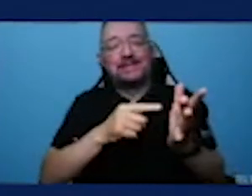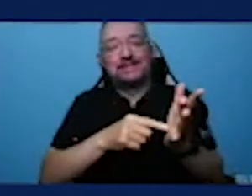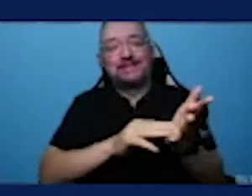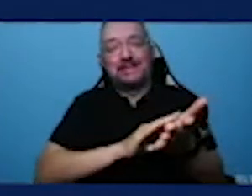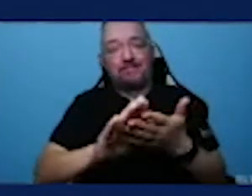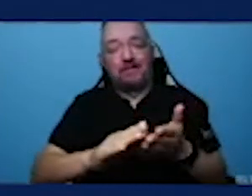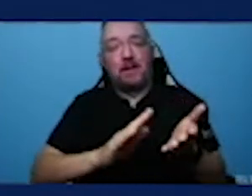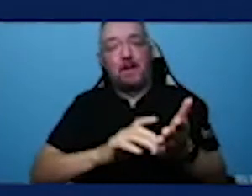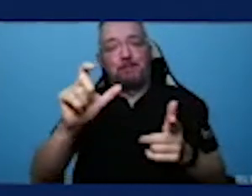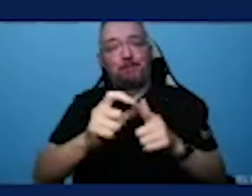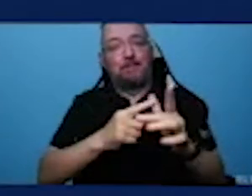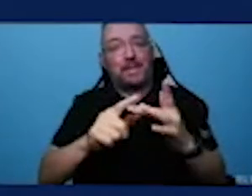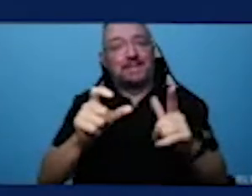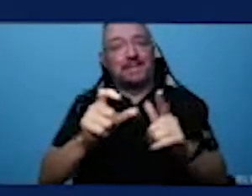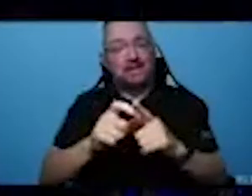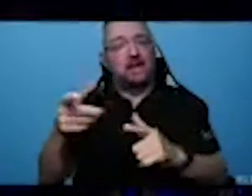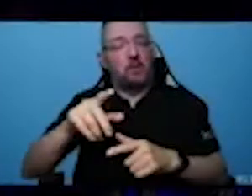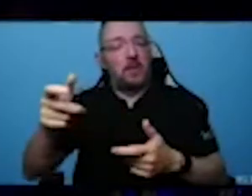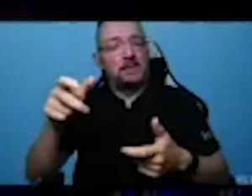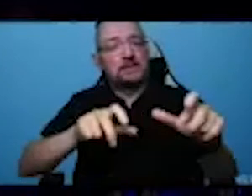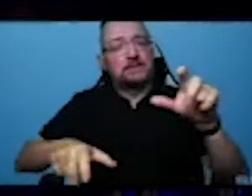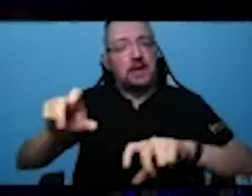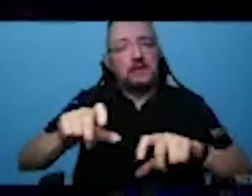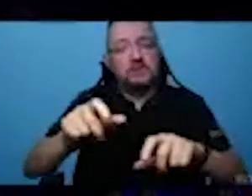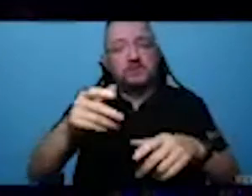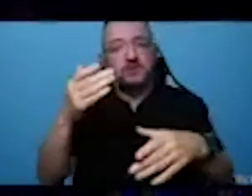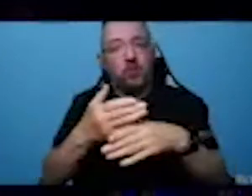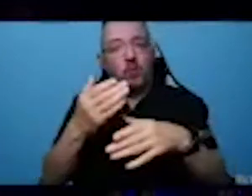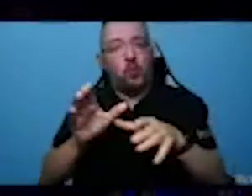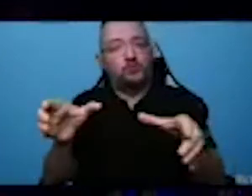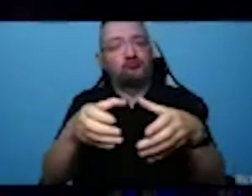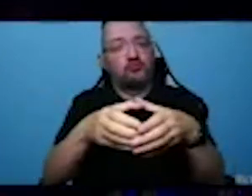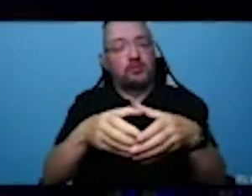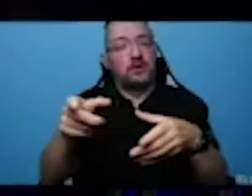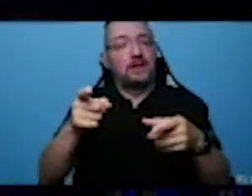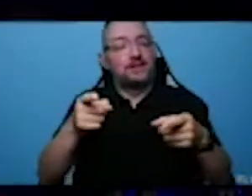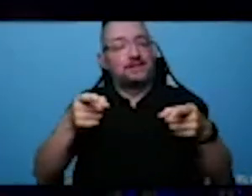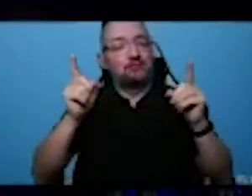Science Working Group, Professor of forensic science and Director of the Leverhulme Research Centre for forensic